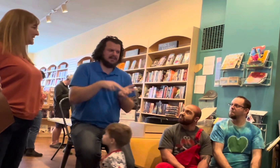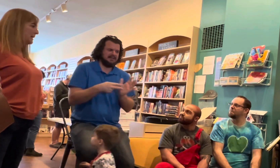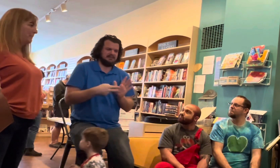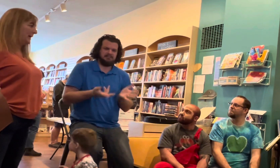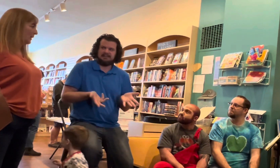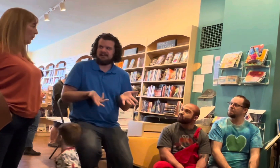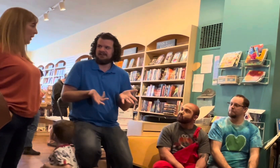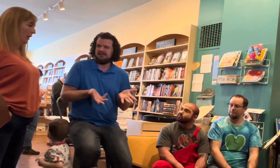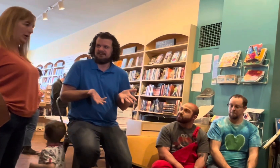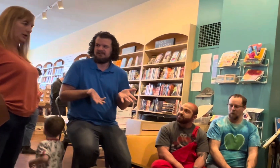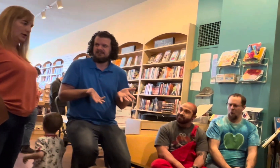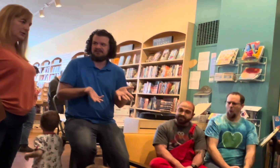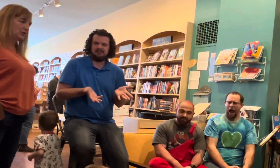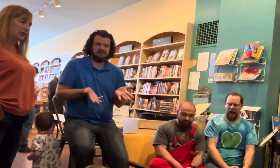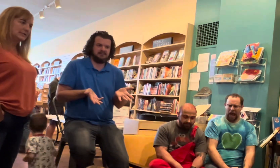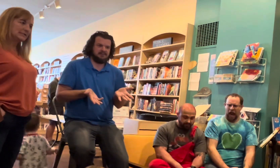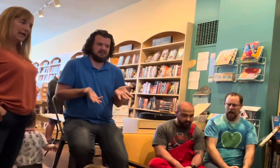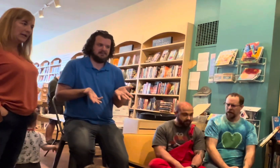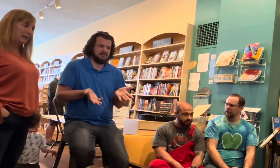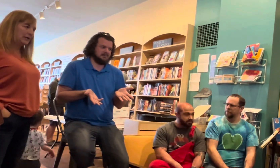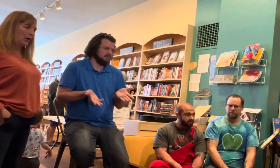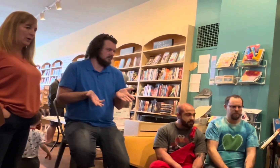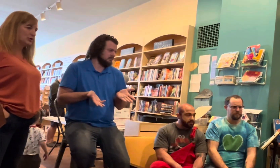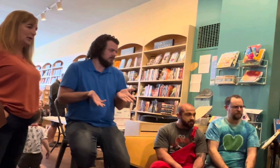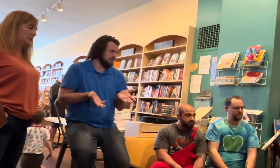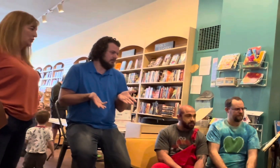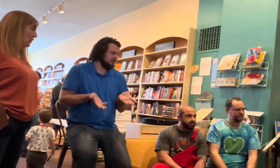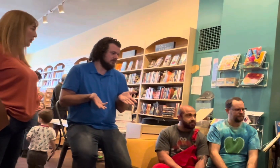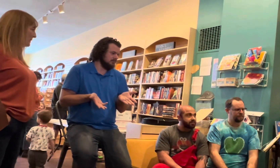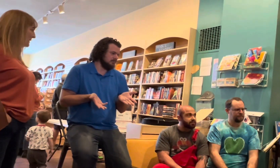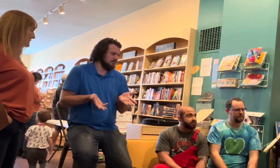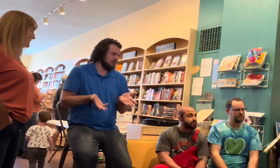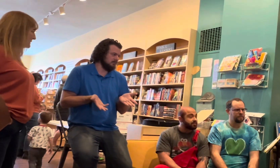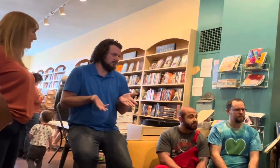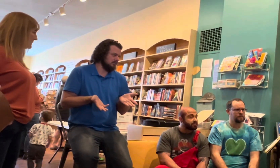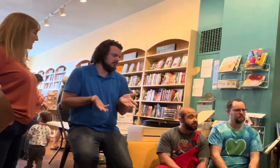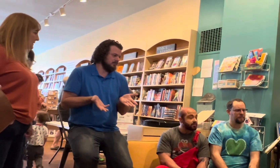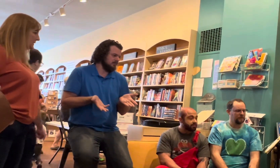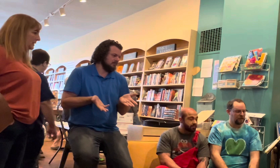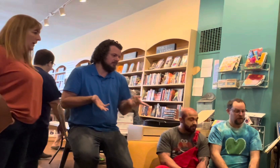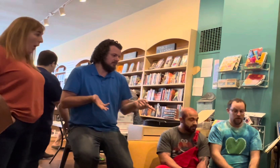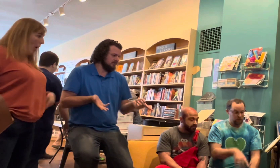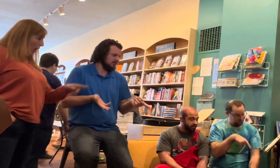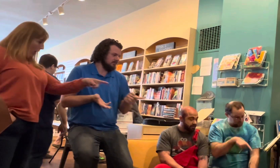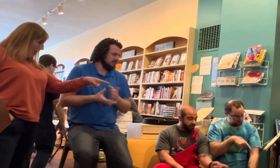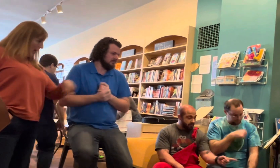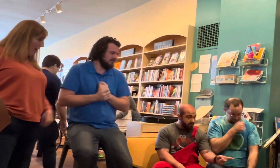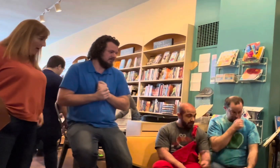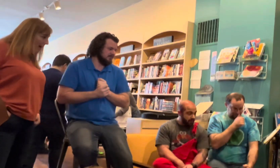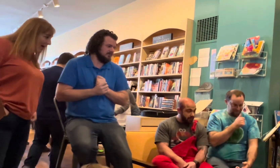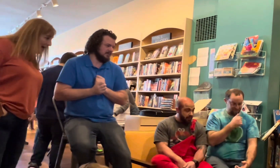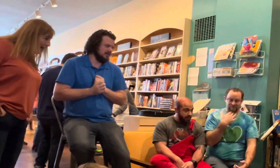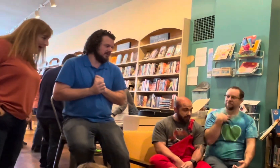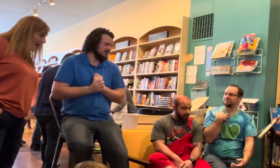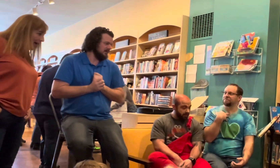that's a big word! Does anybody know what transgender means? AUDIENCE: I have a guess.